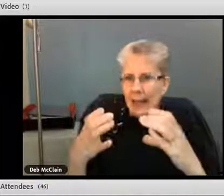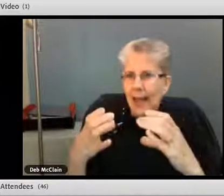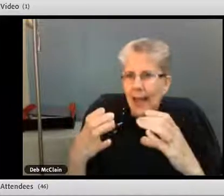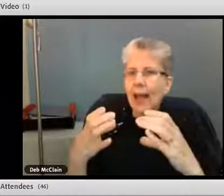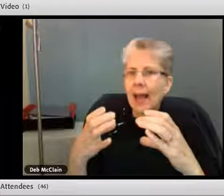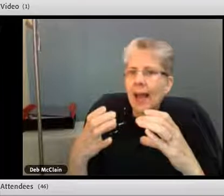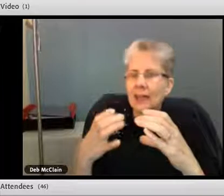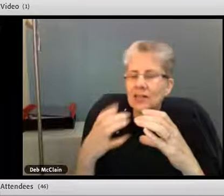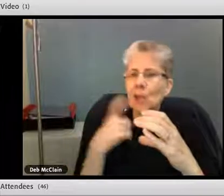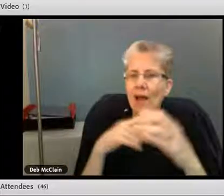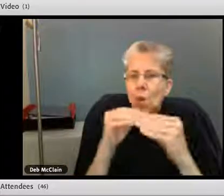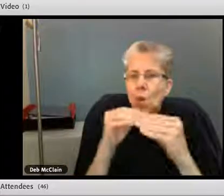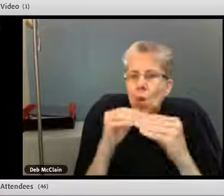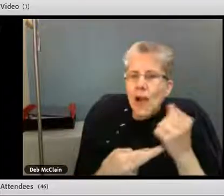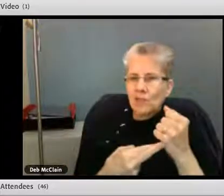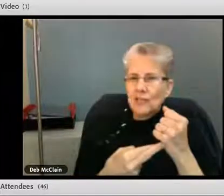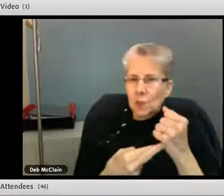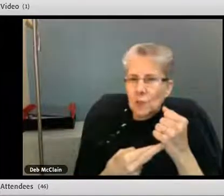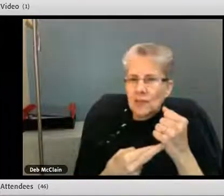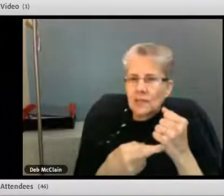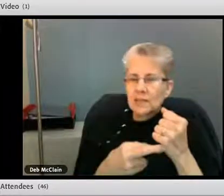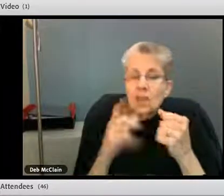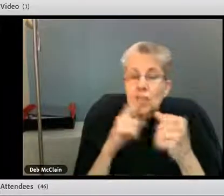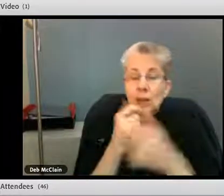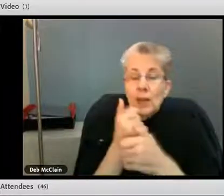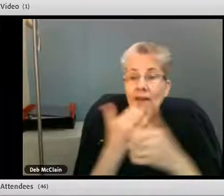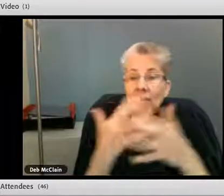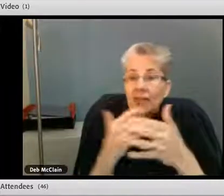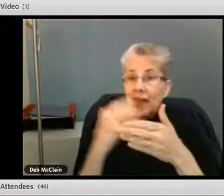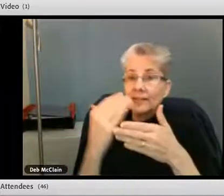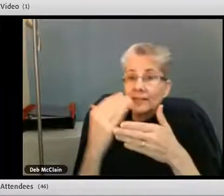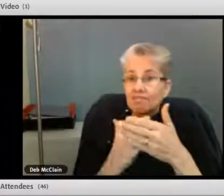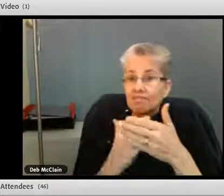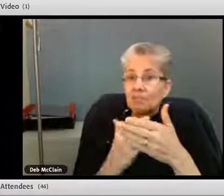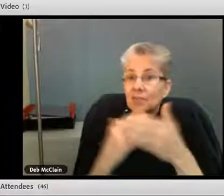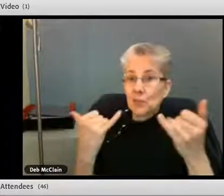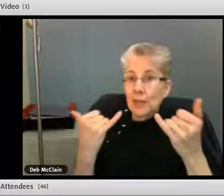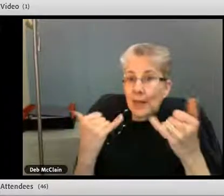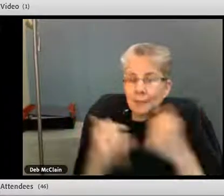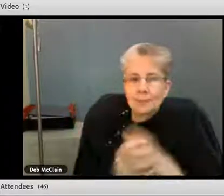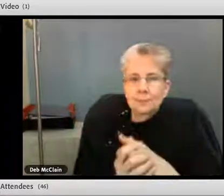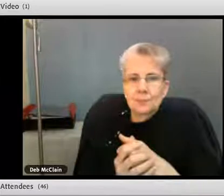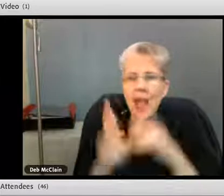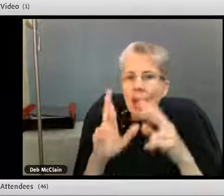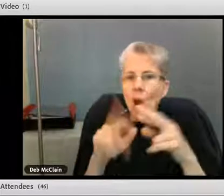so you'll have everything that was covered today. And I hope you guys found this session useful.